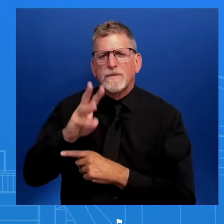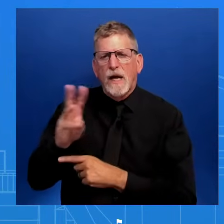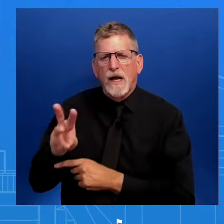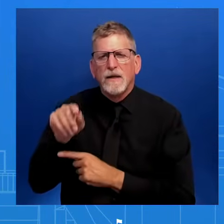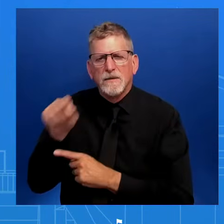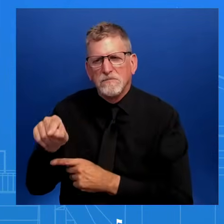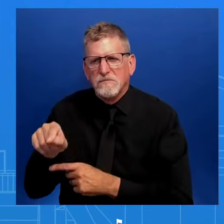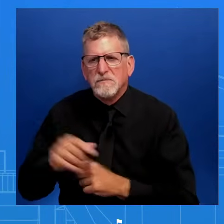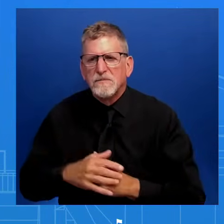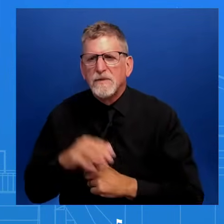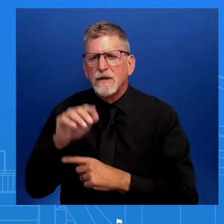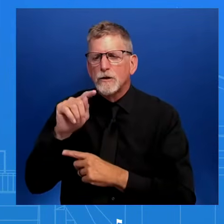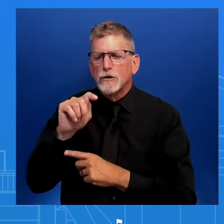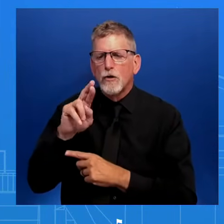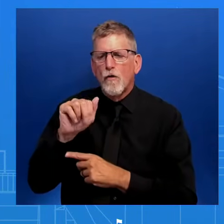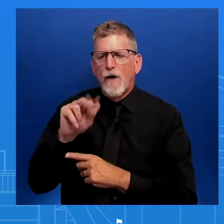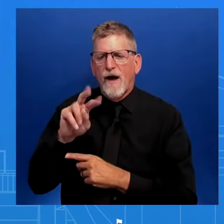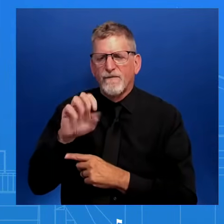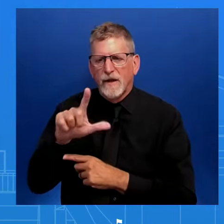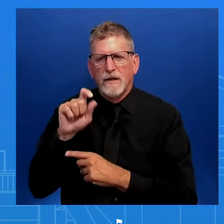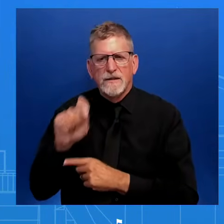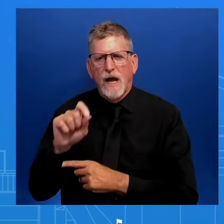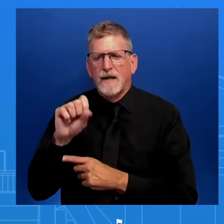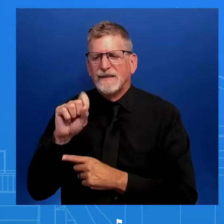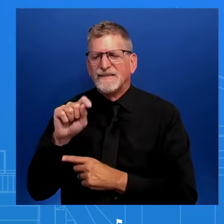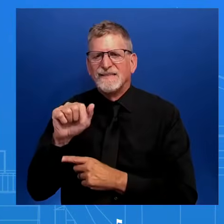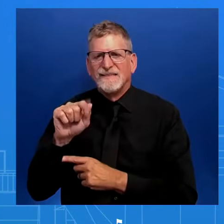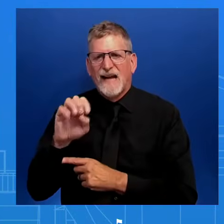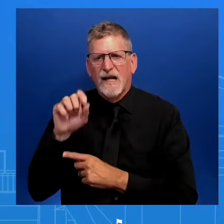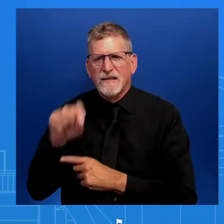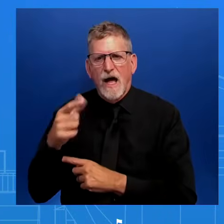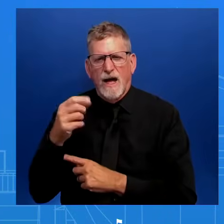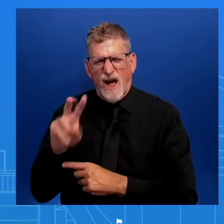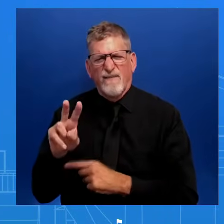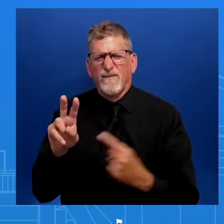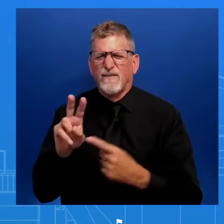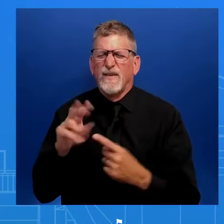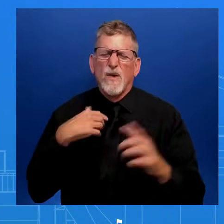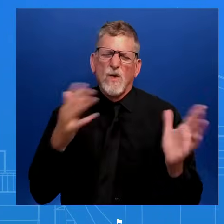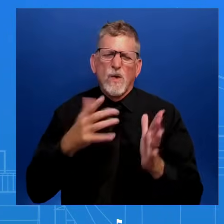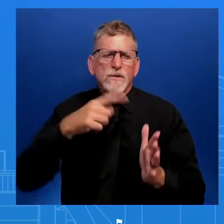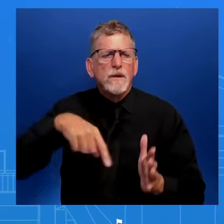that we are currently implementing. Look, the Inflation Reduction Act is going to make --